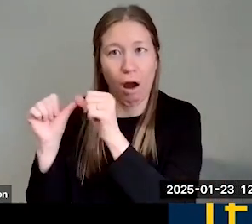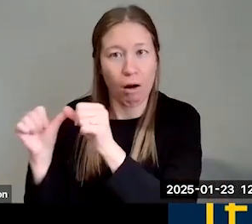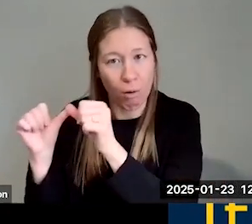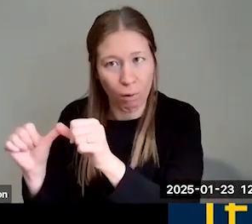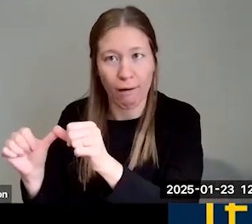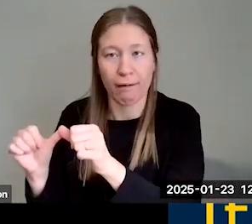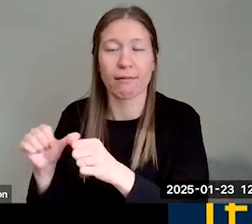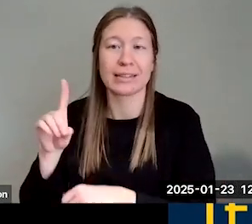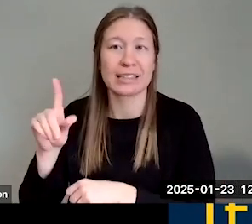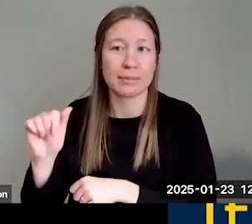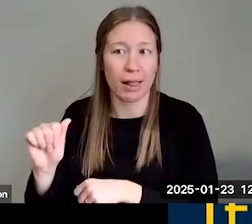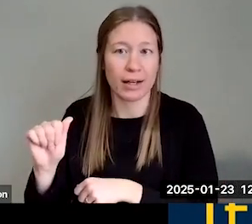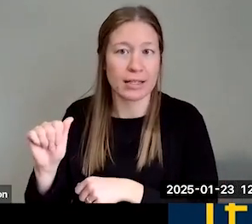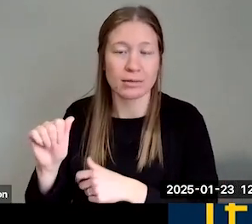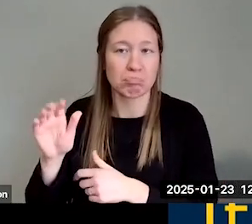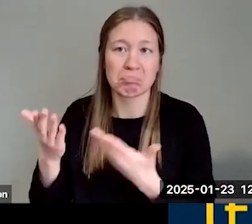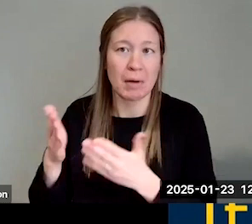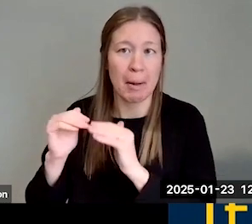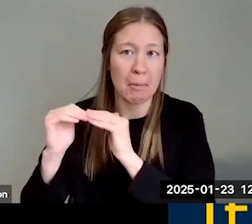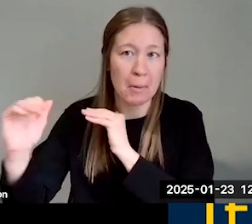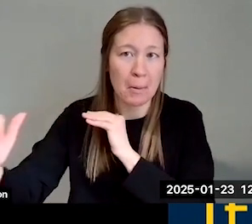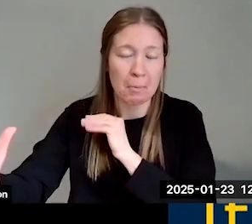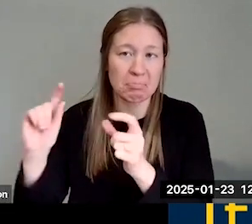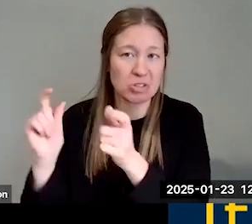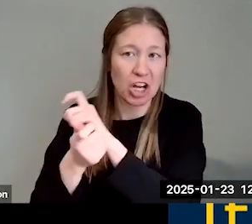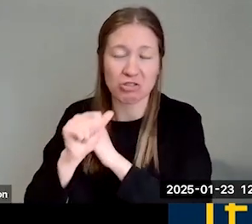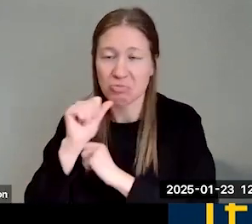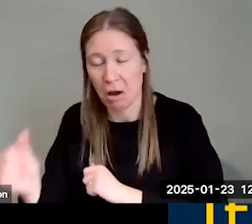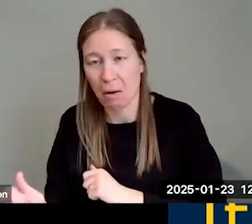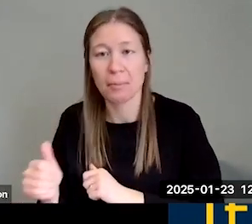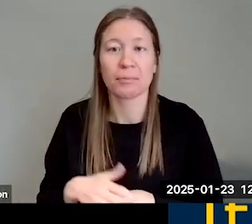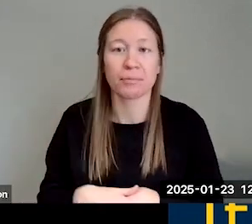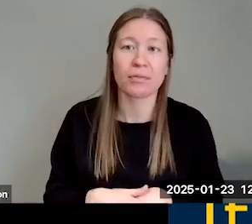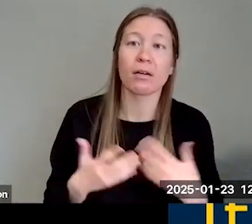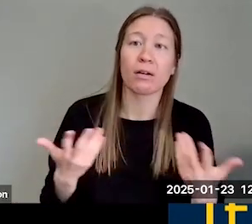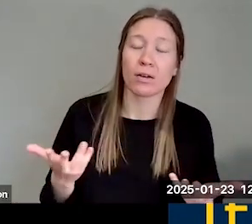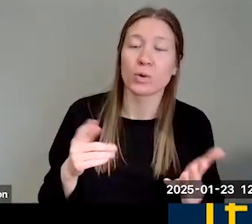that may not change over time. So for purposes of what you provide to whom,